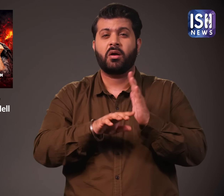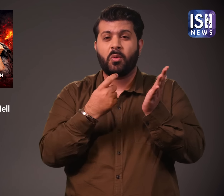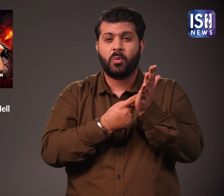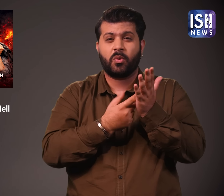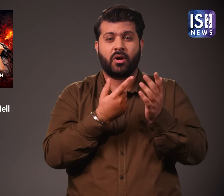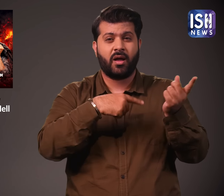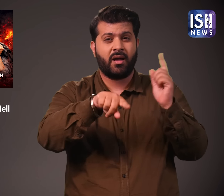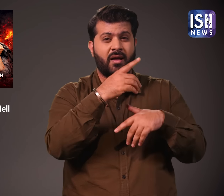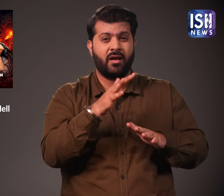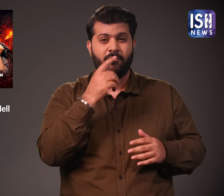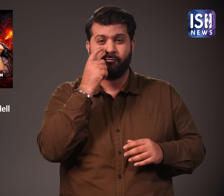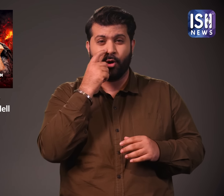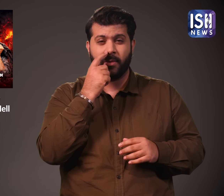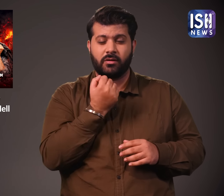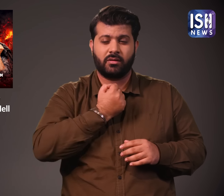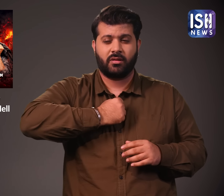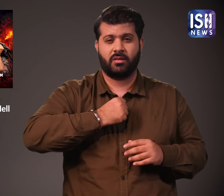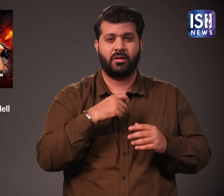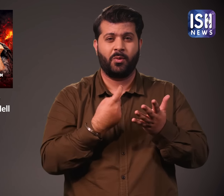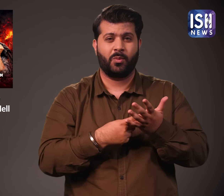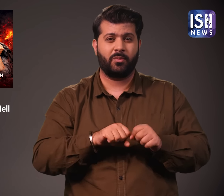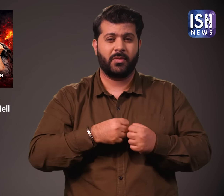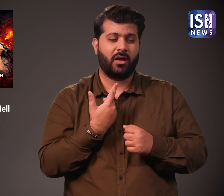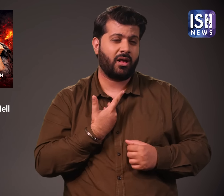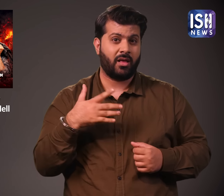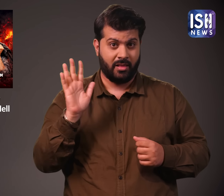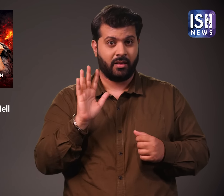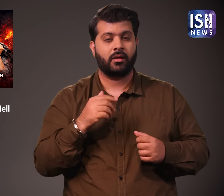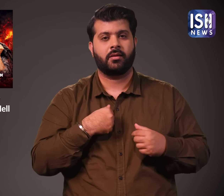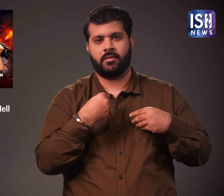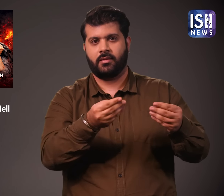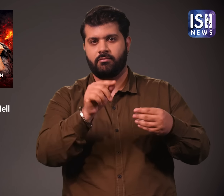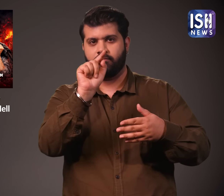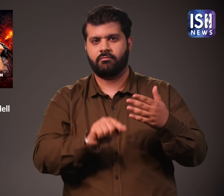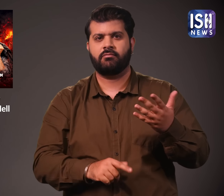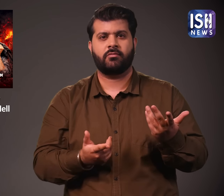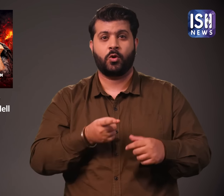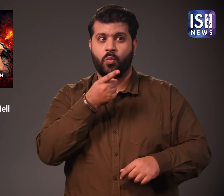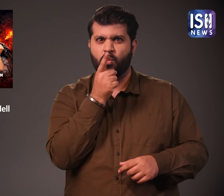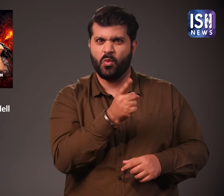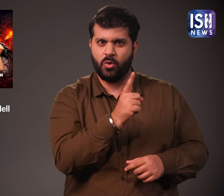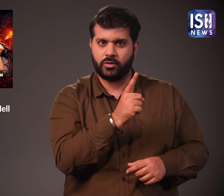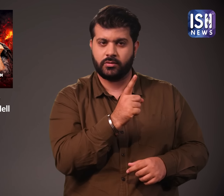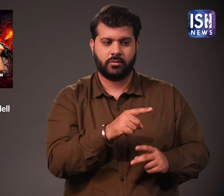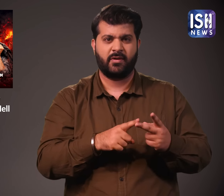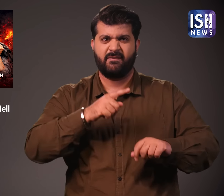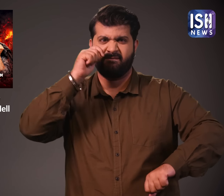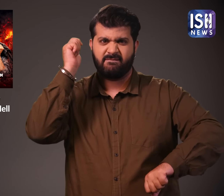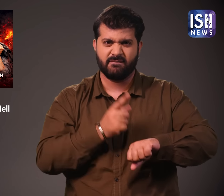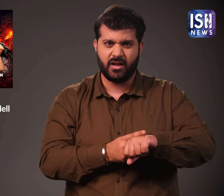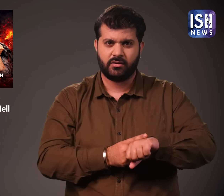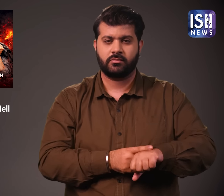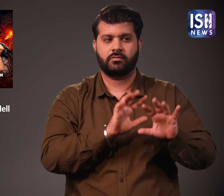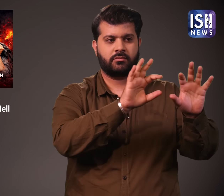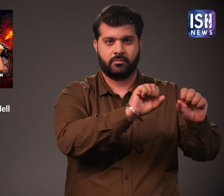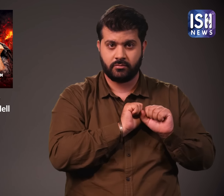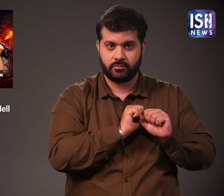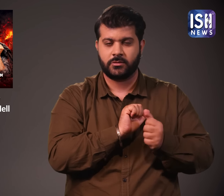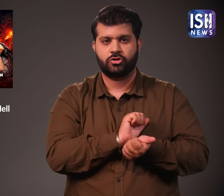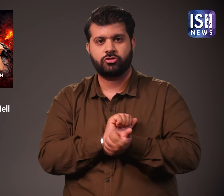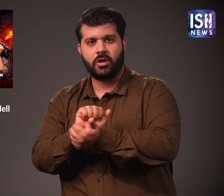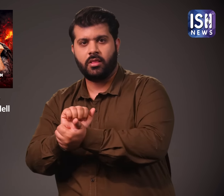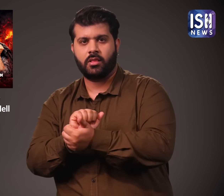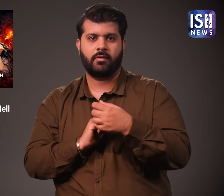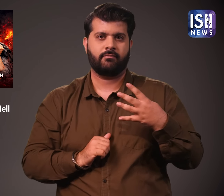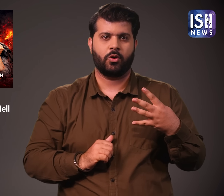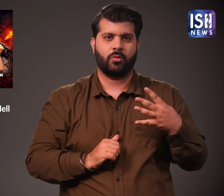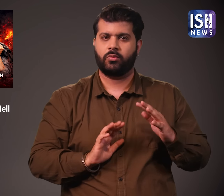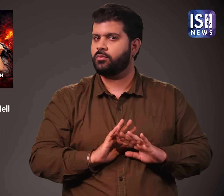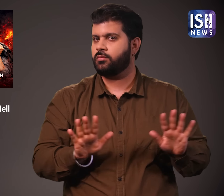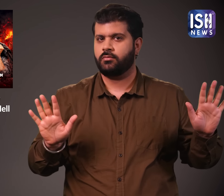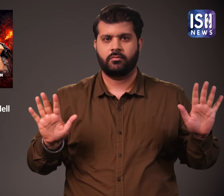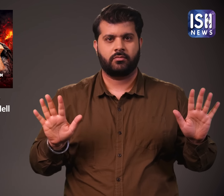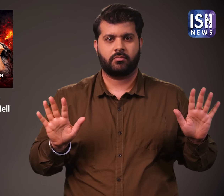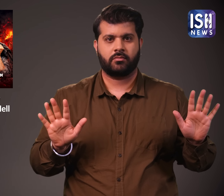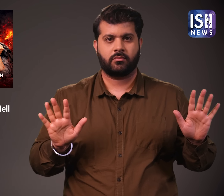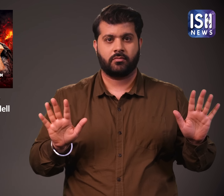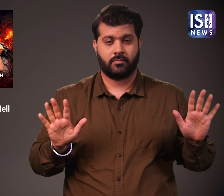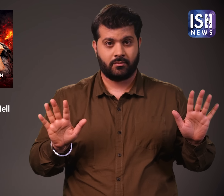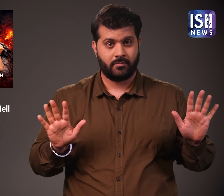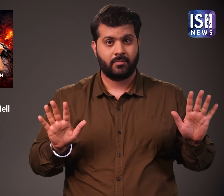For breaking certain rules, women could be warned, fined, arrested, or even jailed. Shocking!